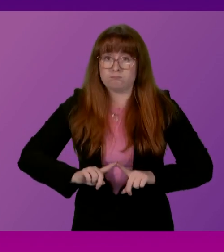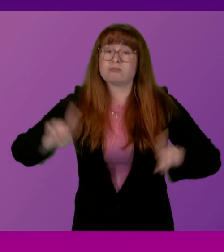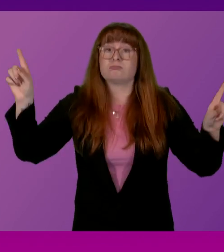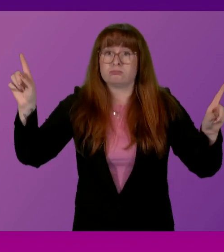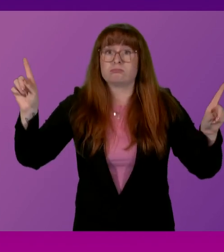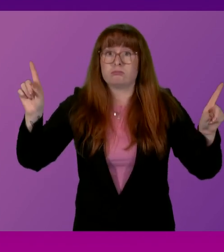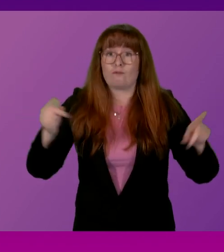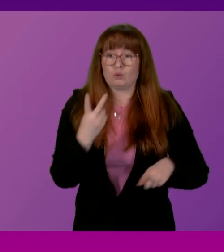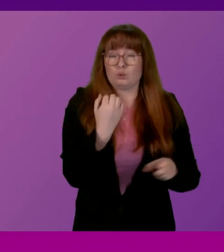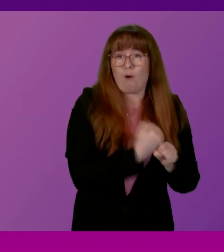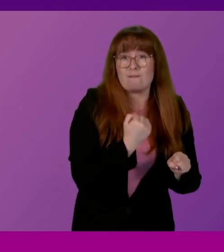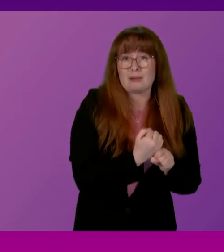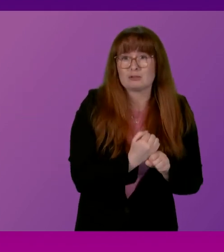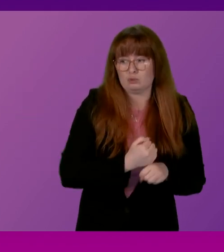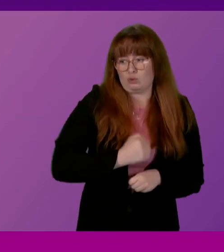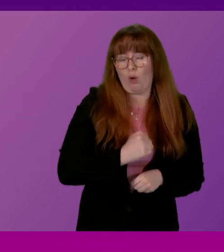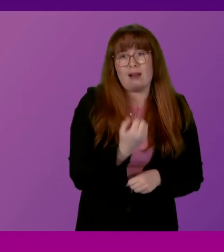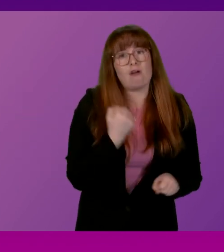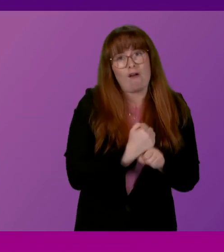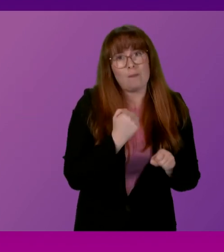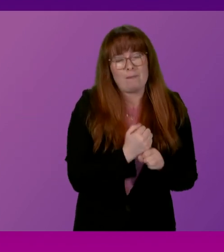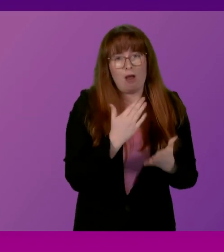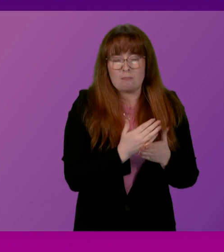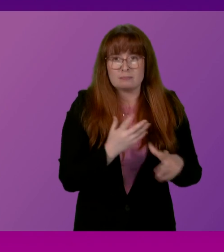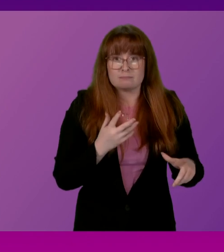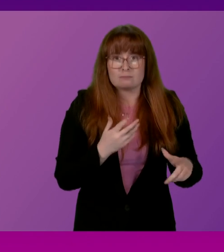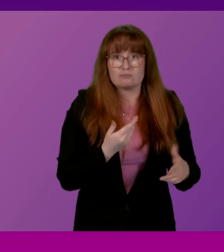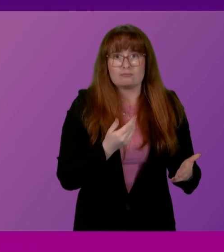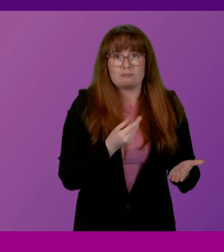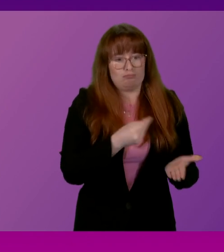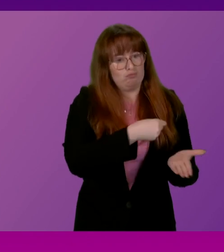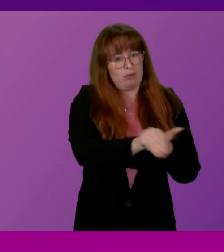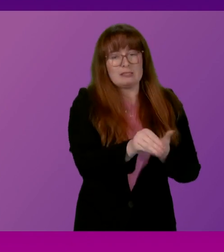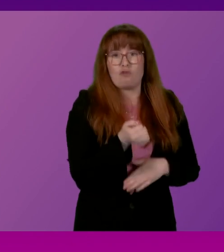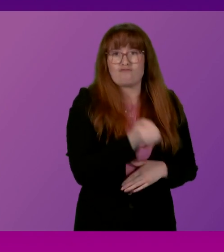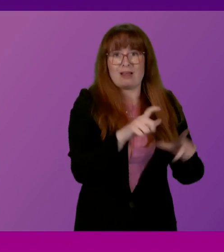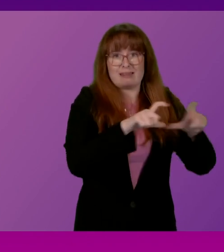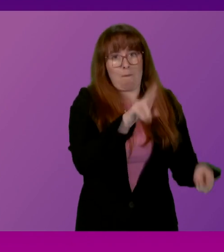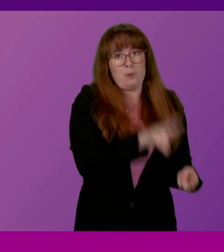In Scotland, we have a Government that is cutting rail fares, while the United Kingdom